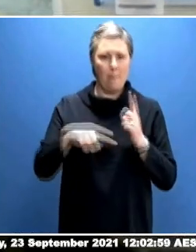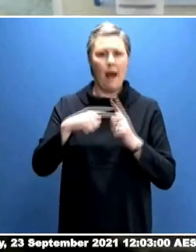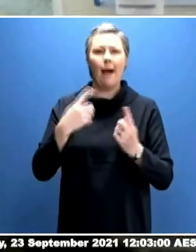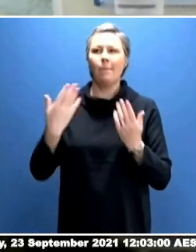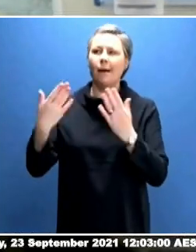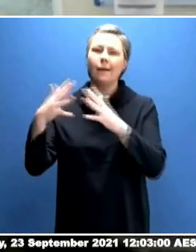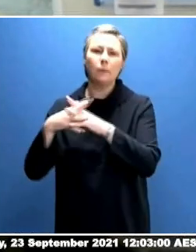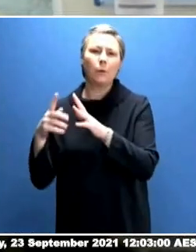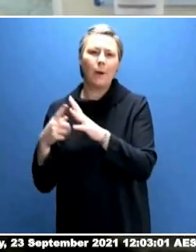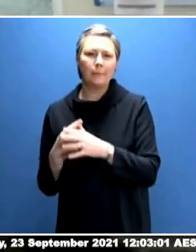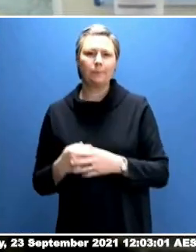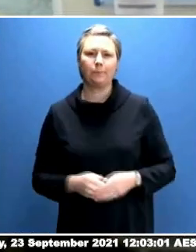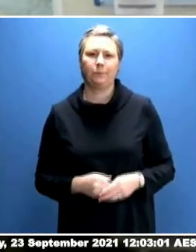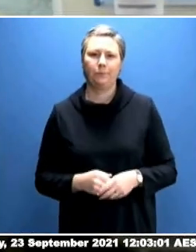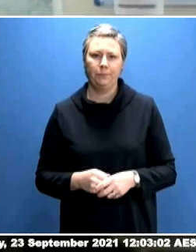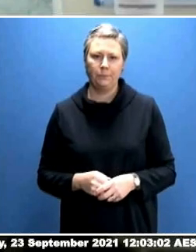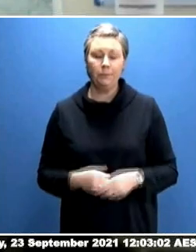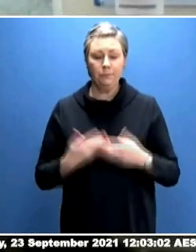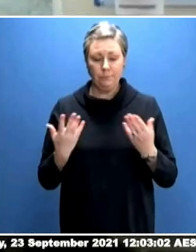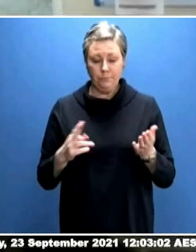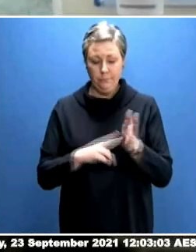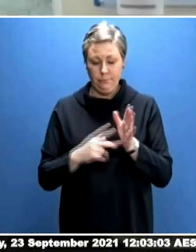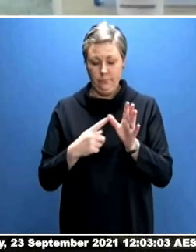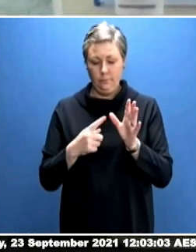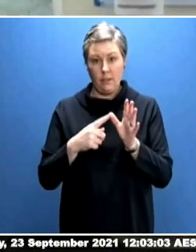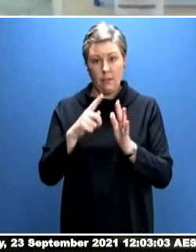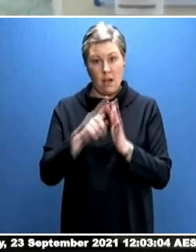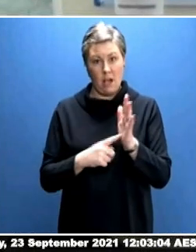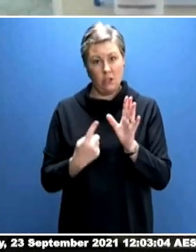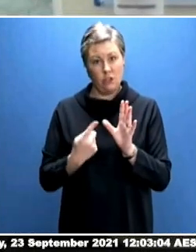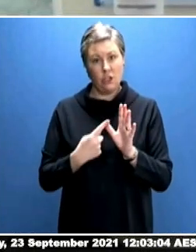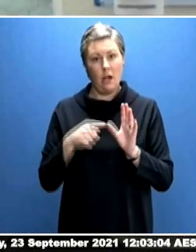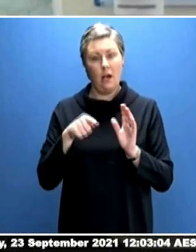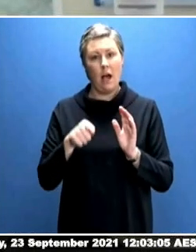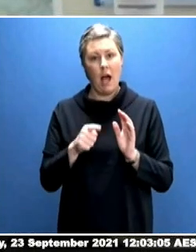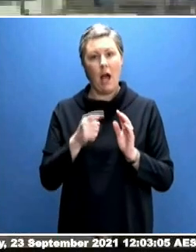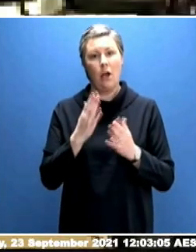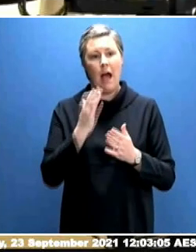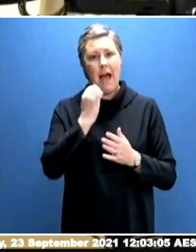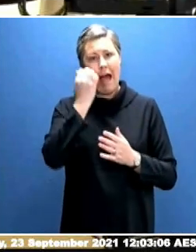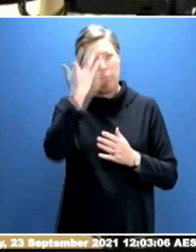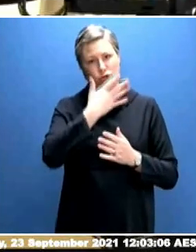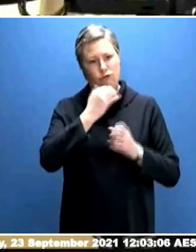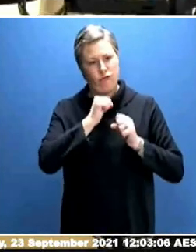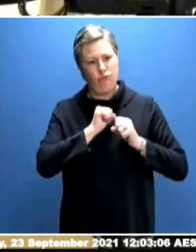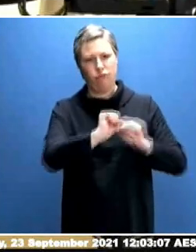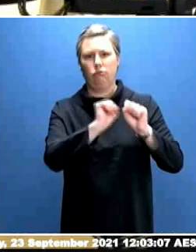Yes, thank you. NAAJA itself, it's an Aboriginal community-controlled, community legal service.